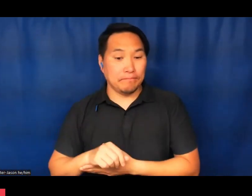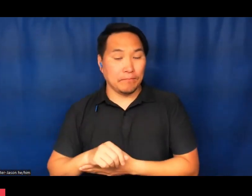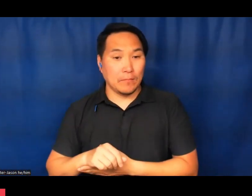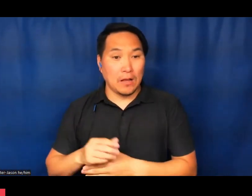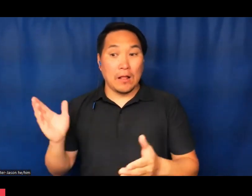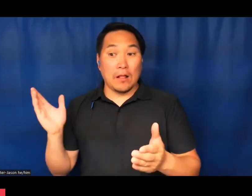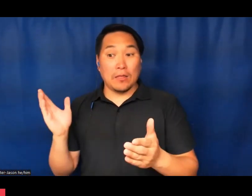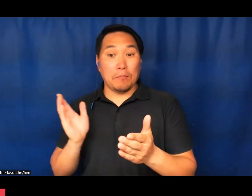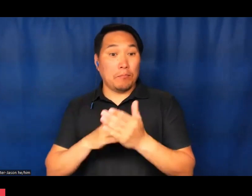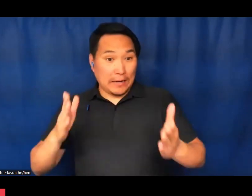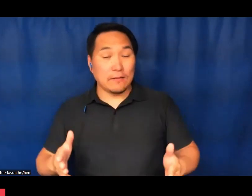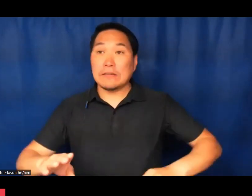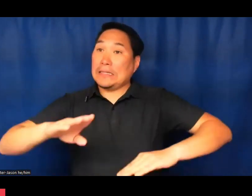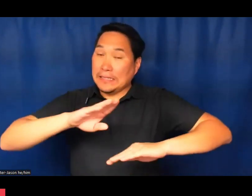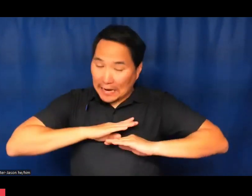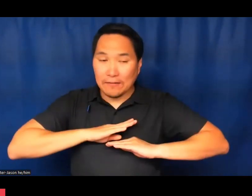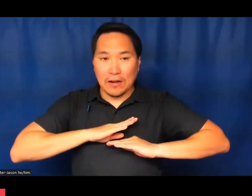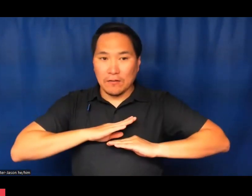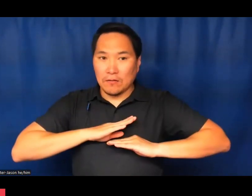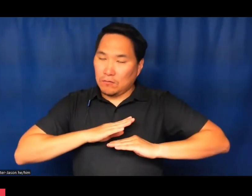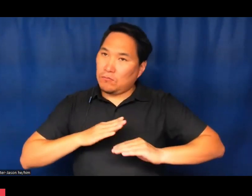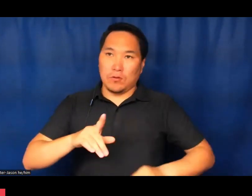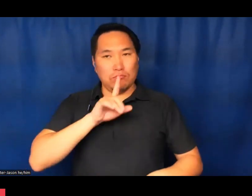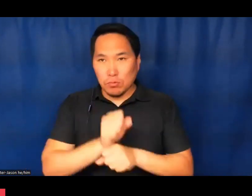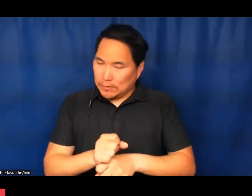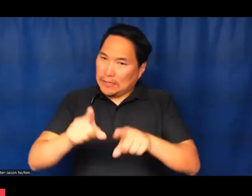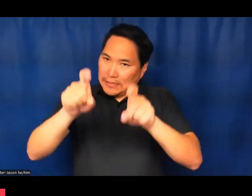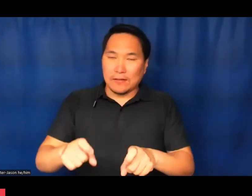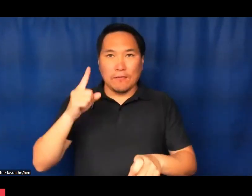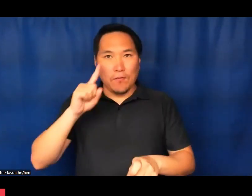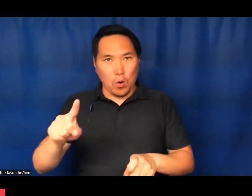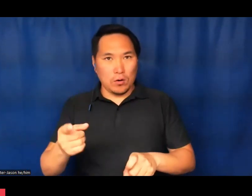plaintiffs had met the sound tried-and-true test of section 2 of the Voting Rights Act,